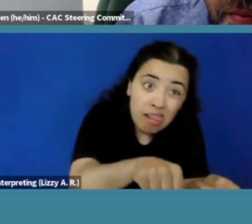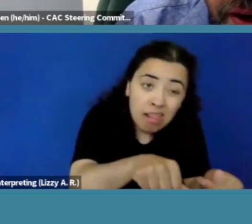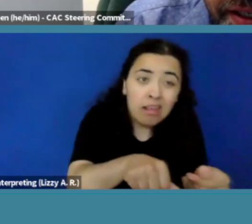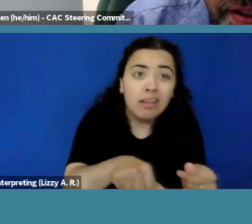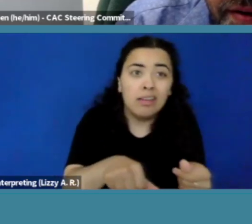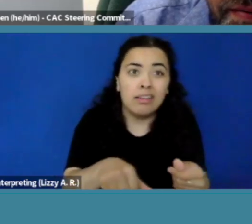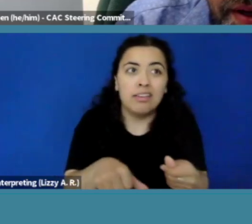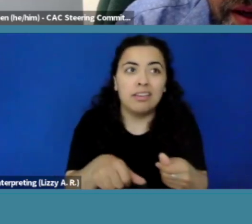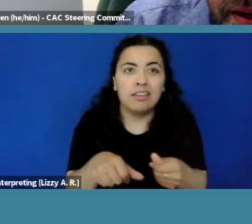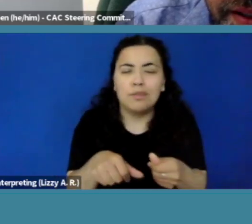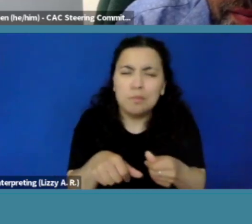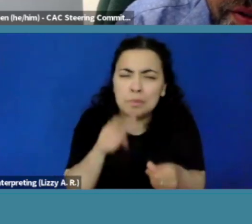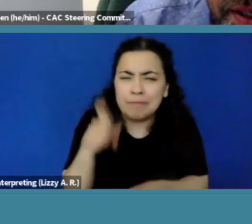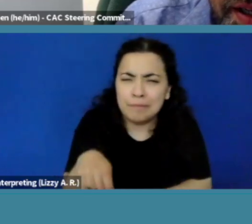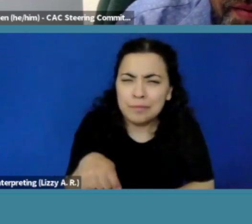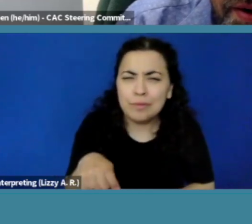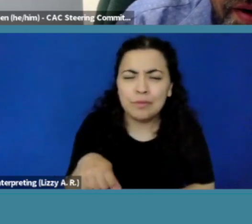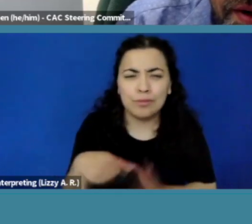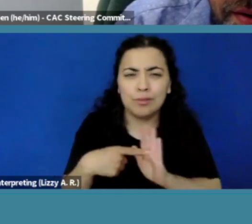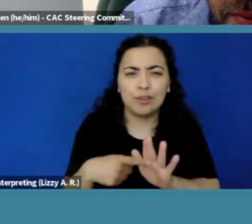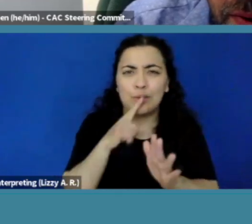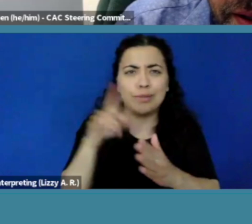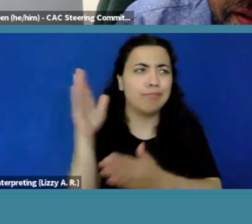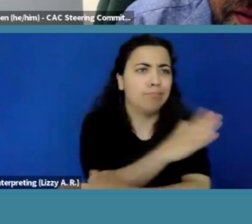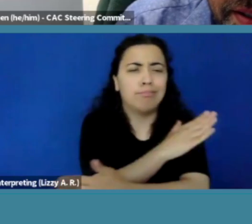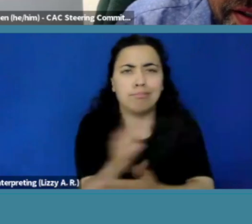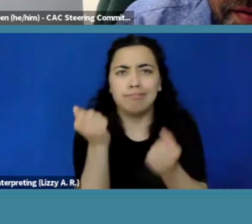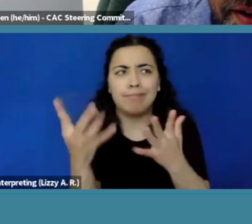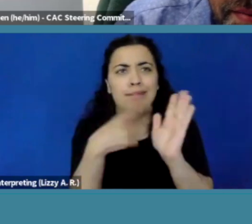some range of examples today that were more and less expensive.